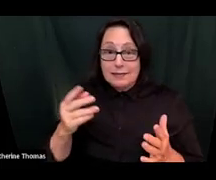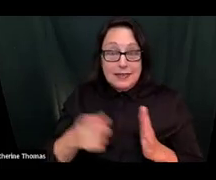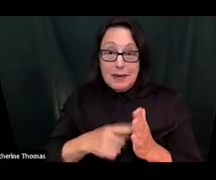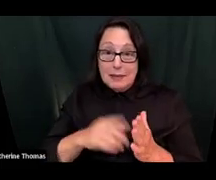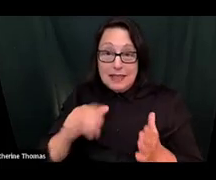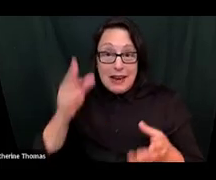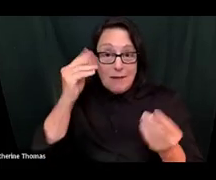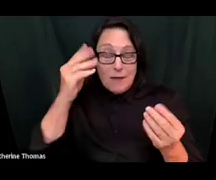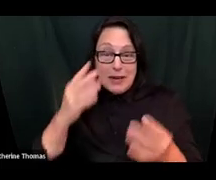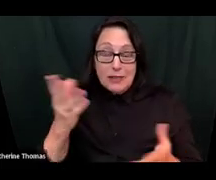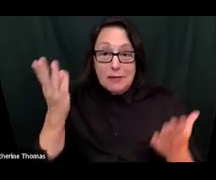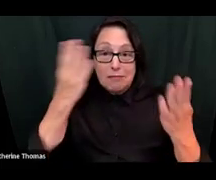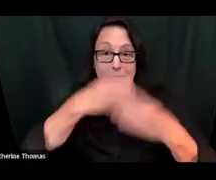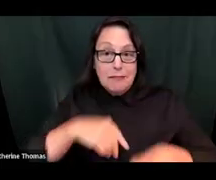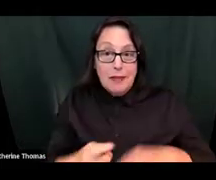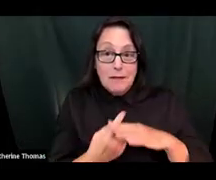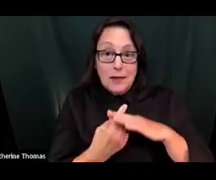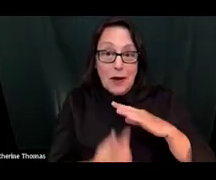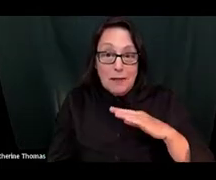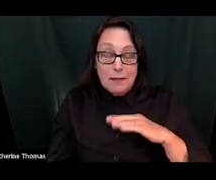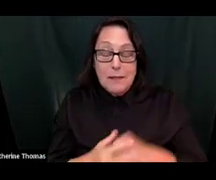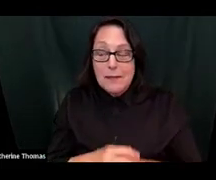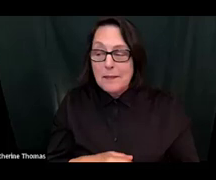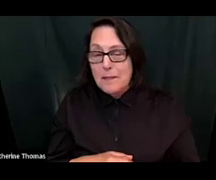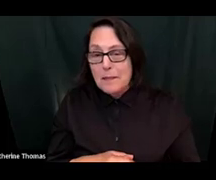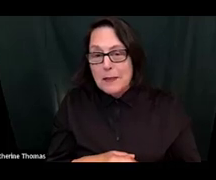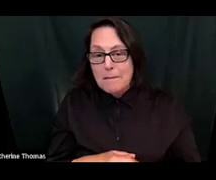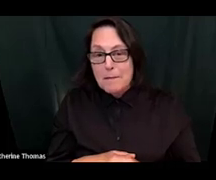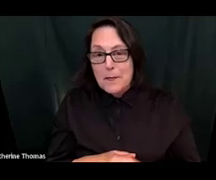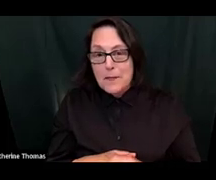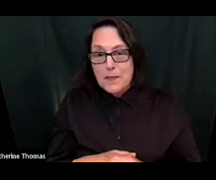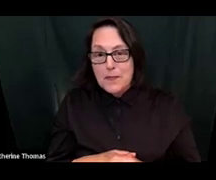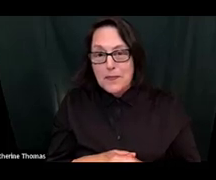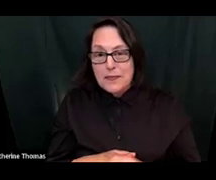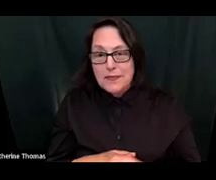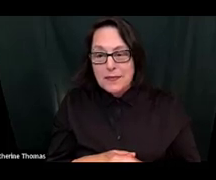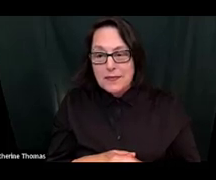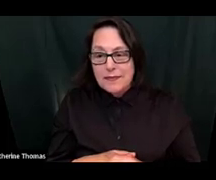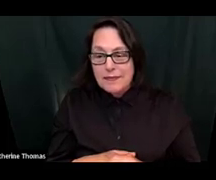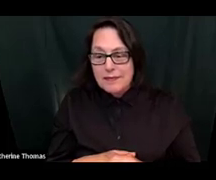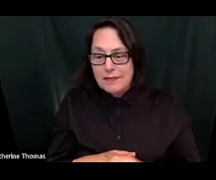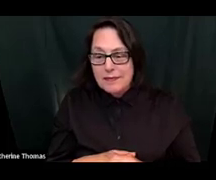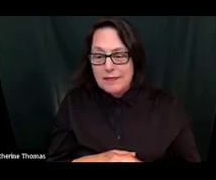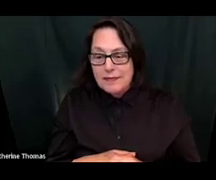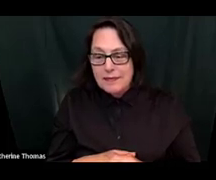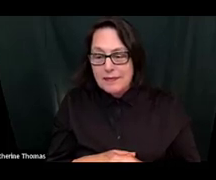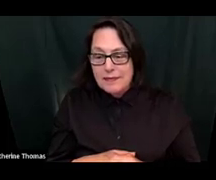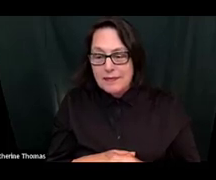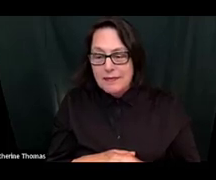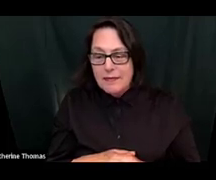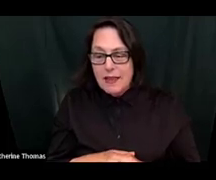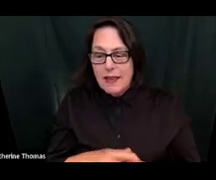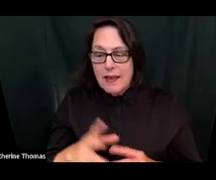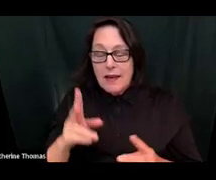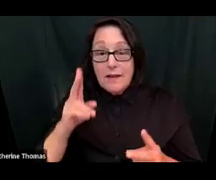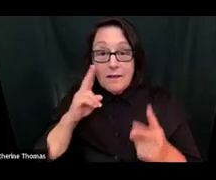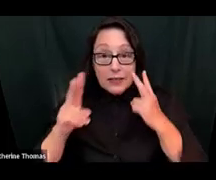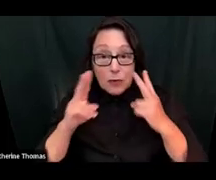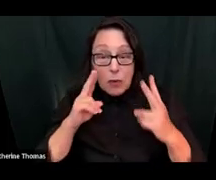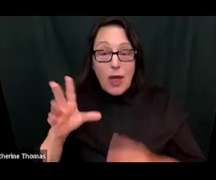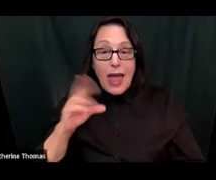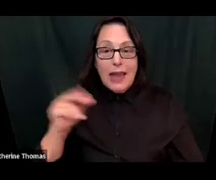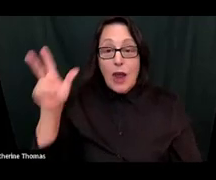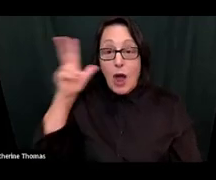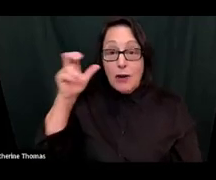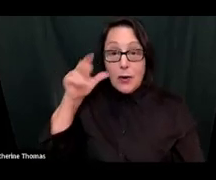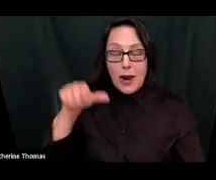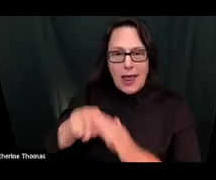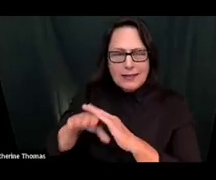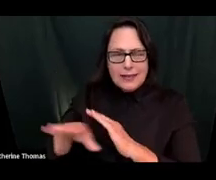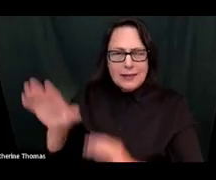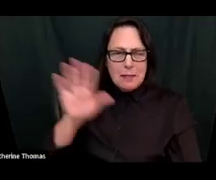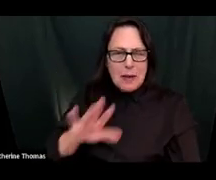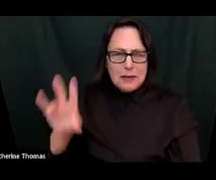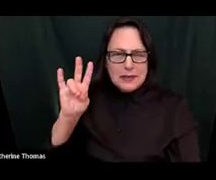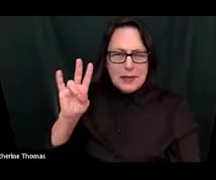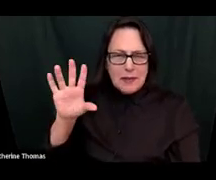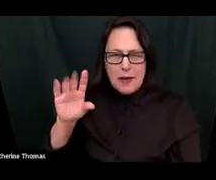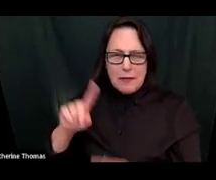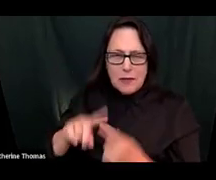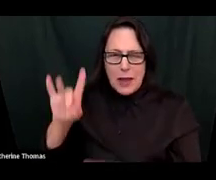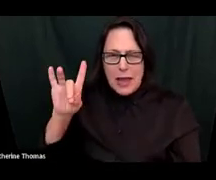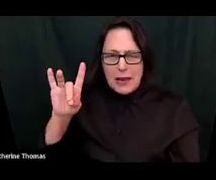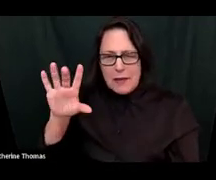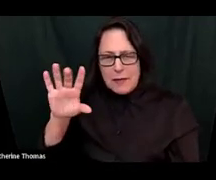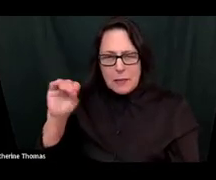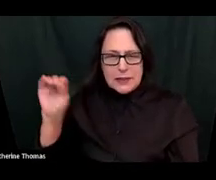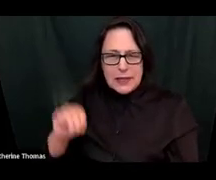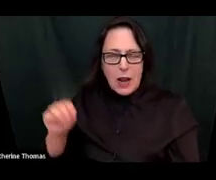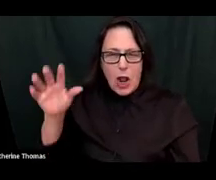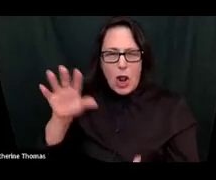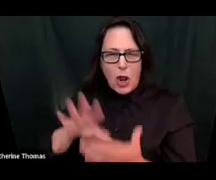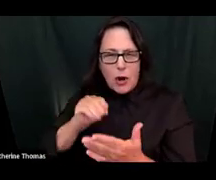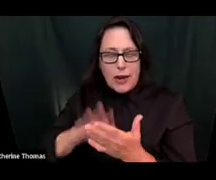forgotten. Visual and auditory access. An estimated 75 to 85% of learning comes through our